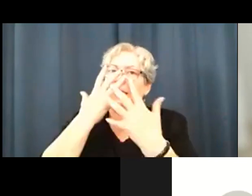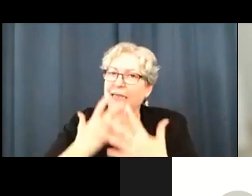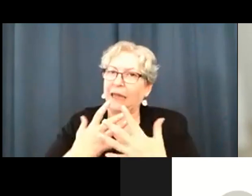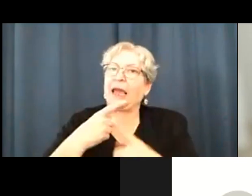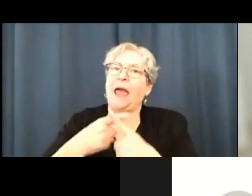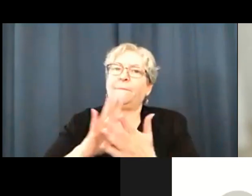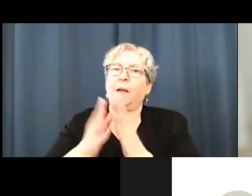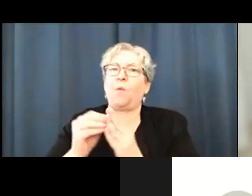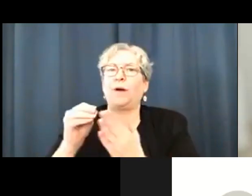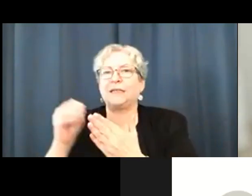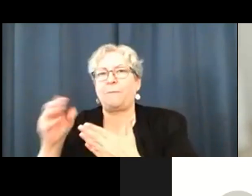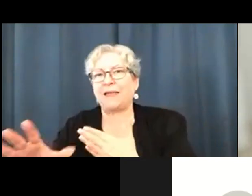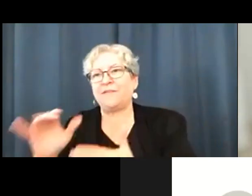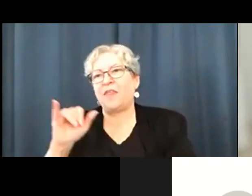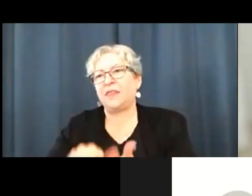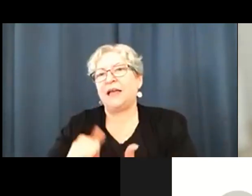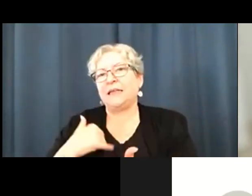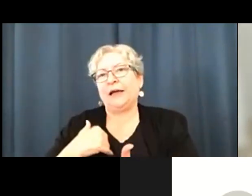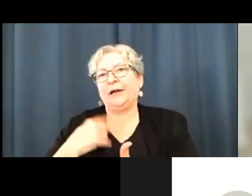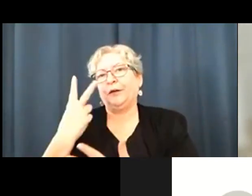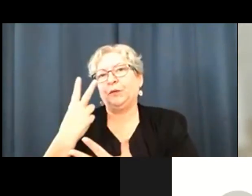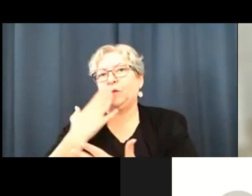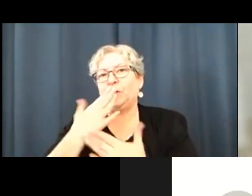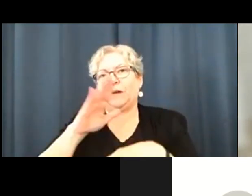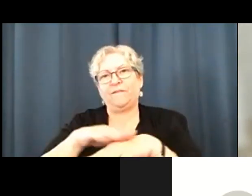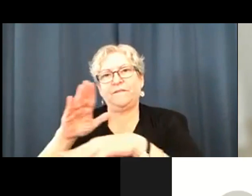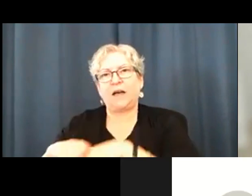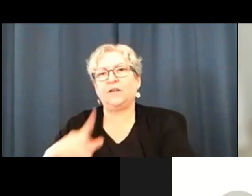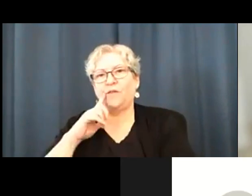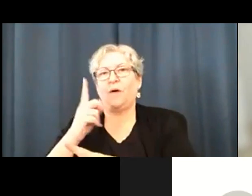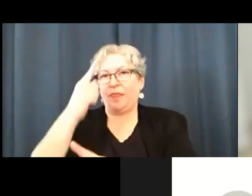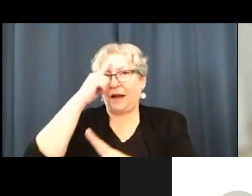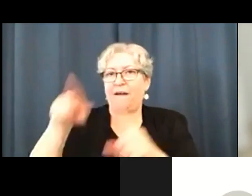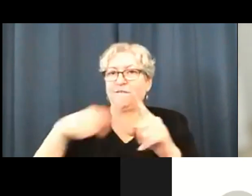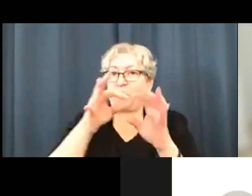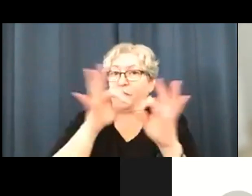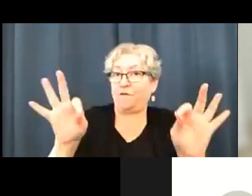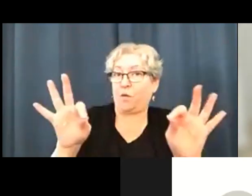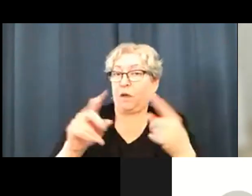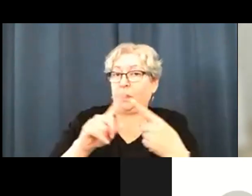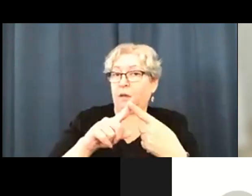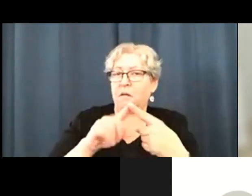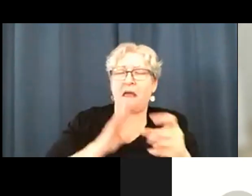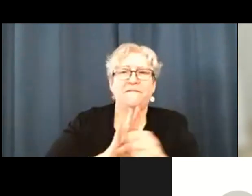So, that's our two pieces of advice, is take advantage of the free resources, which are abundant these days, which is great.